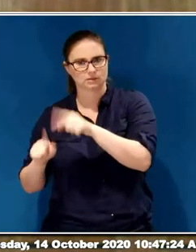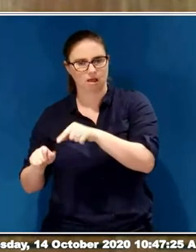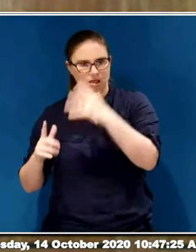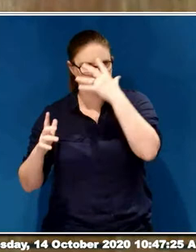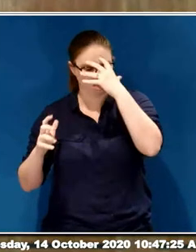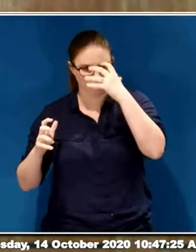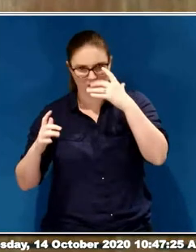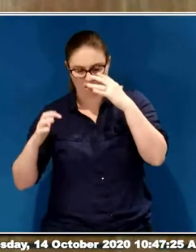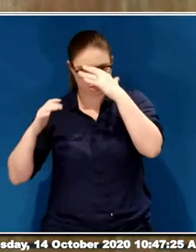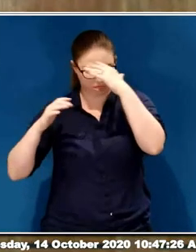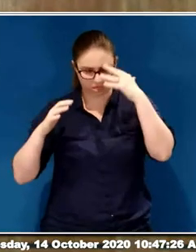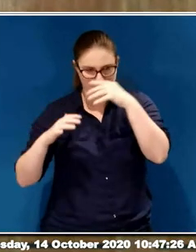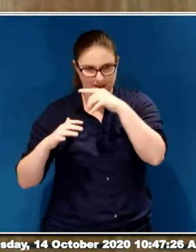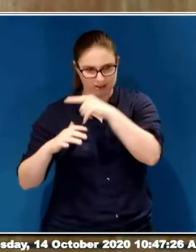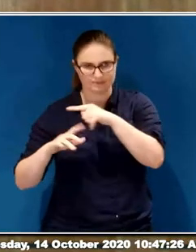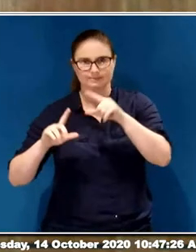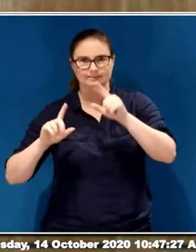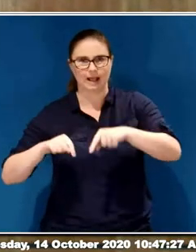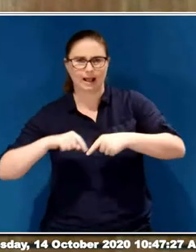disrespectful language toward the HOSEs.